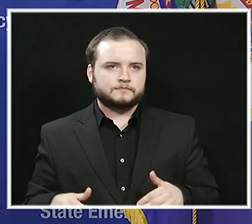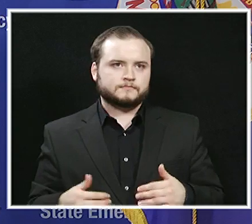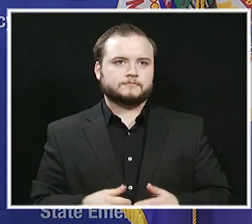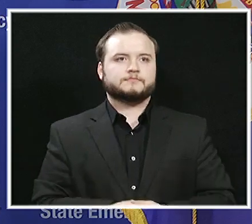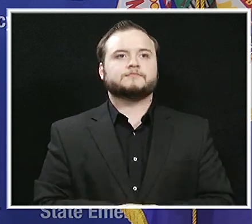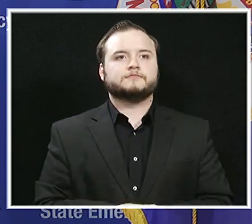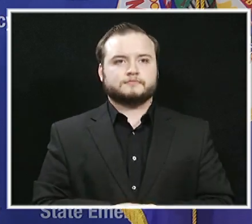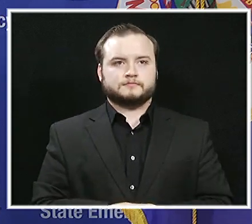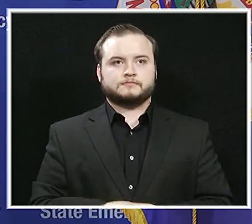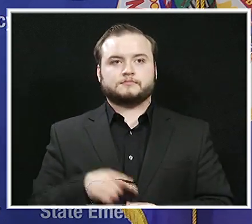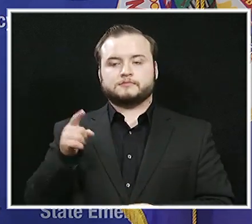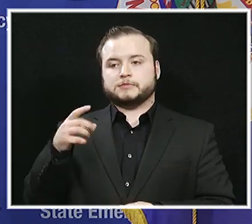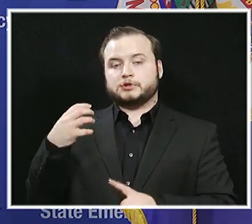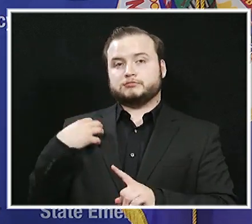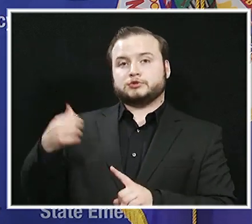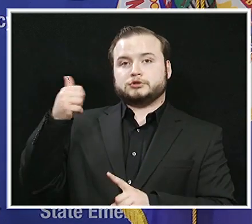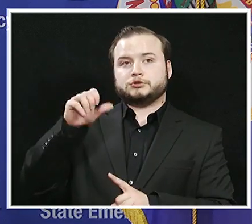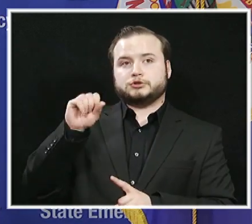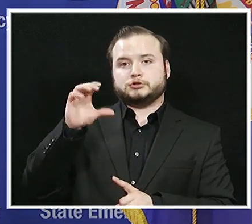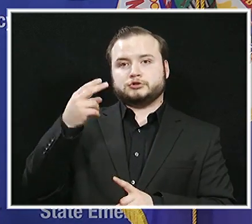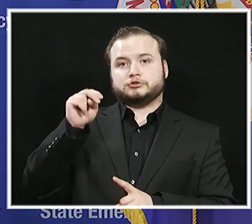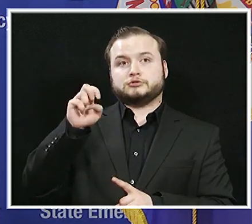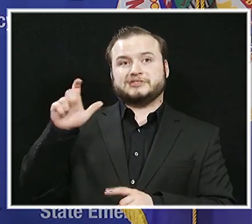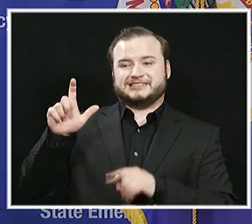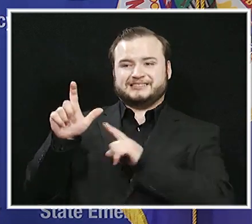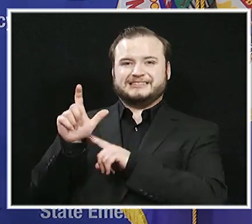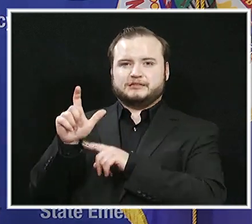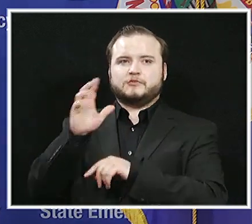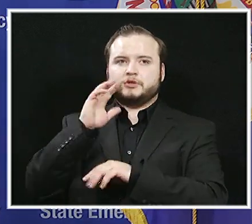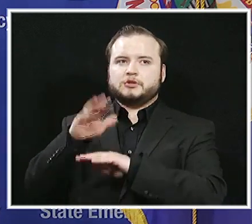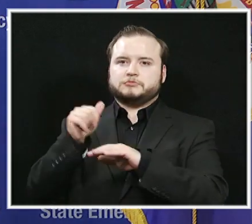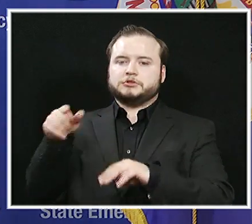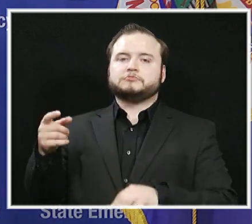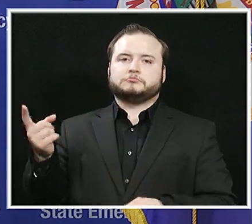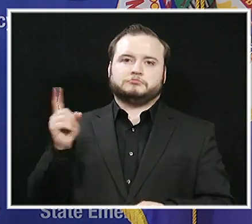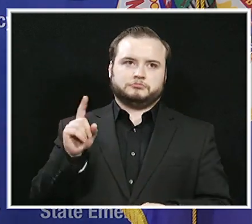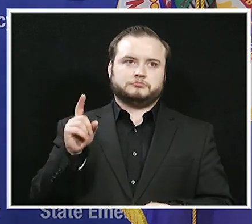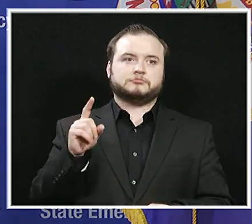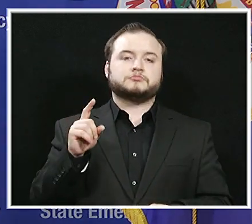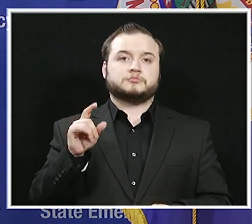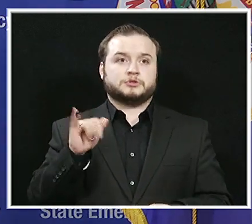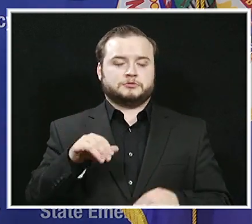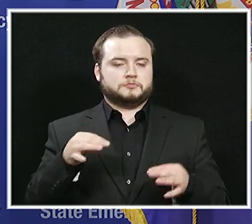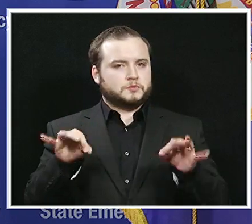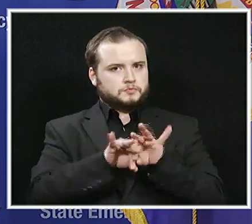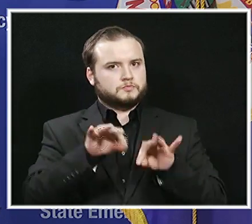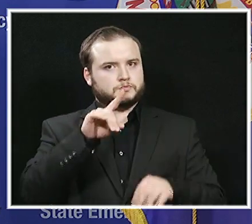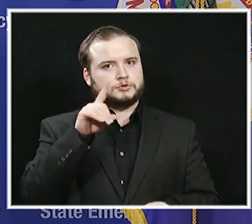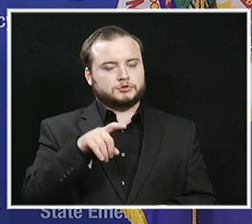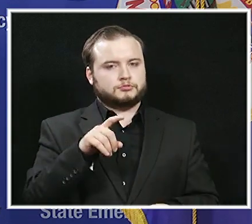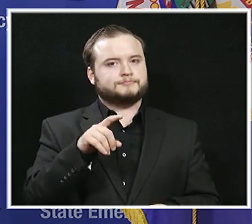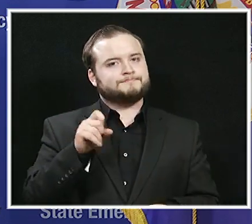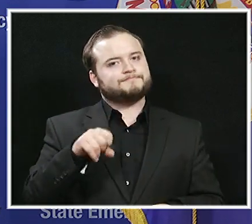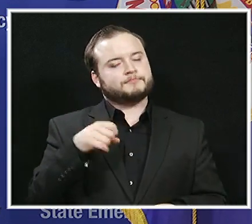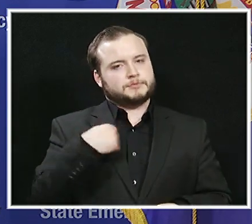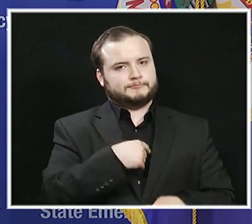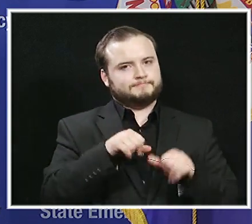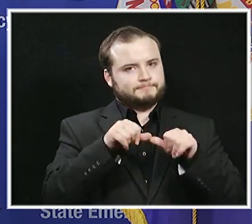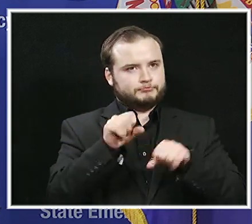they can, but to physically separate is very difficult right now. And so I think what I would ask Kevin to do is maybe have Commissioner Schnell follow up on this. It is a super important